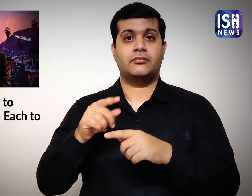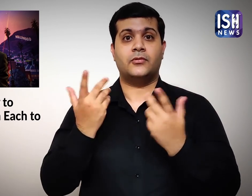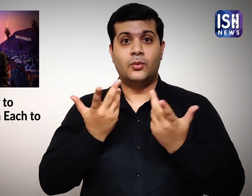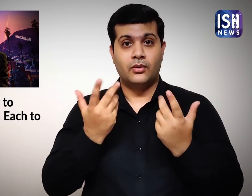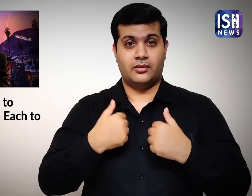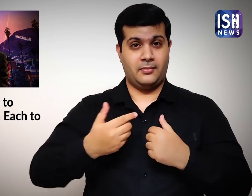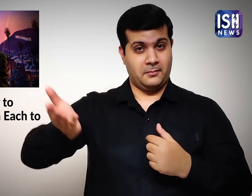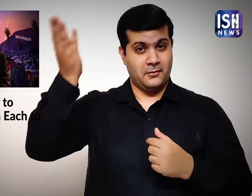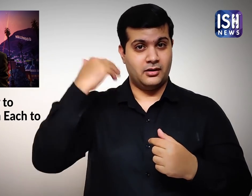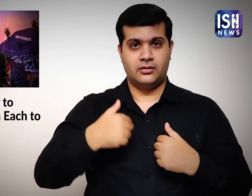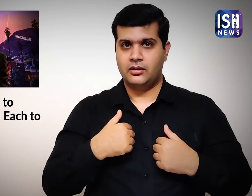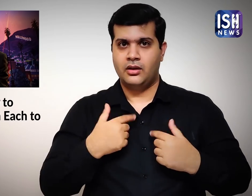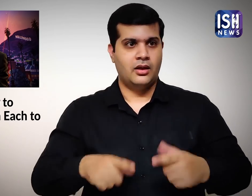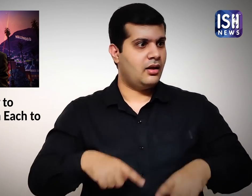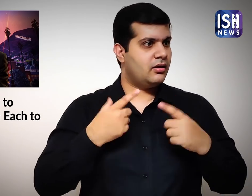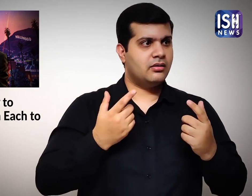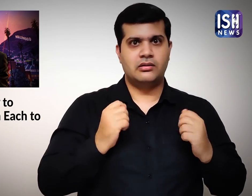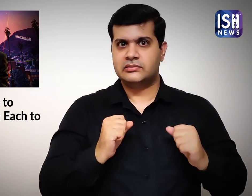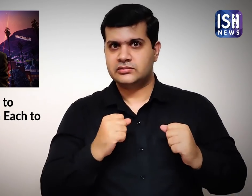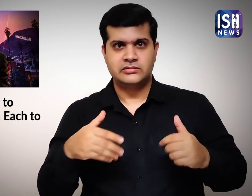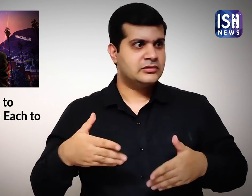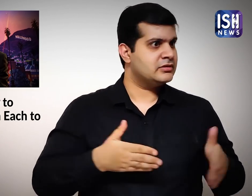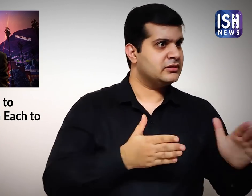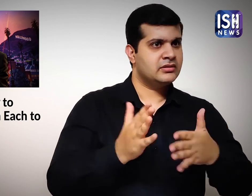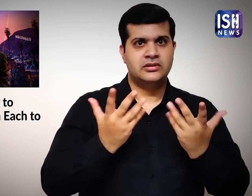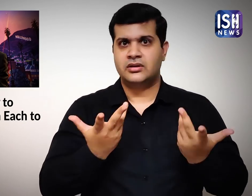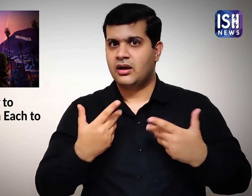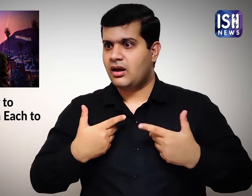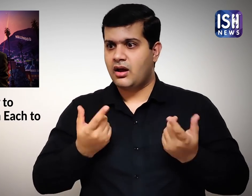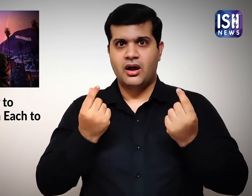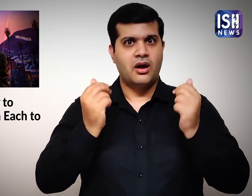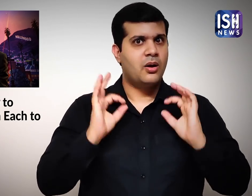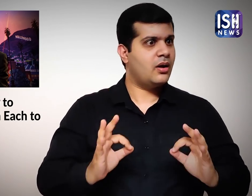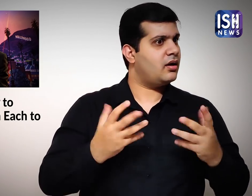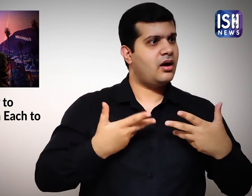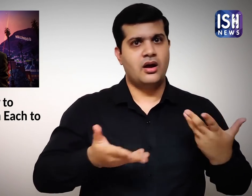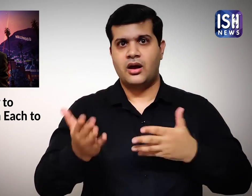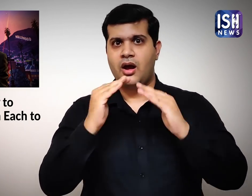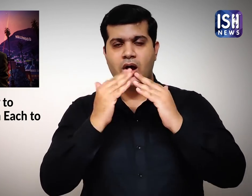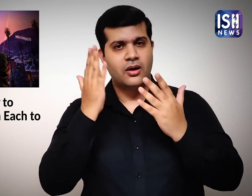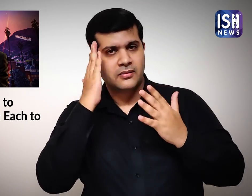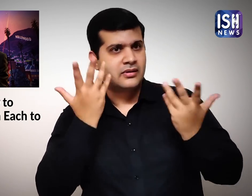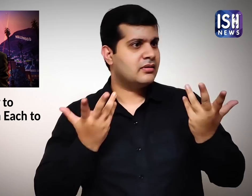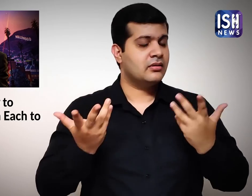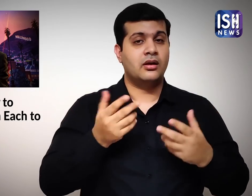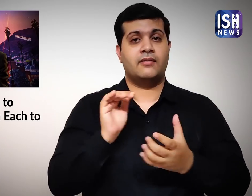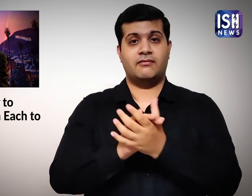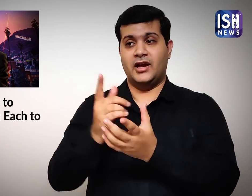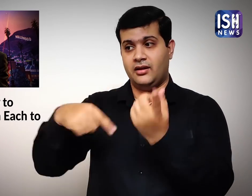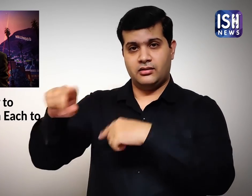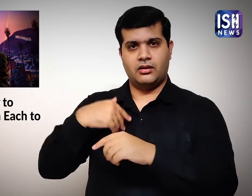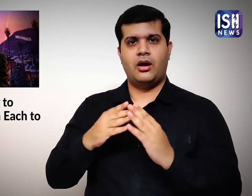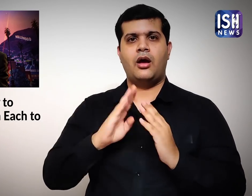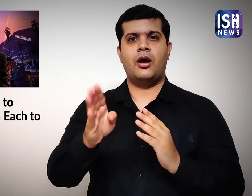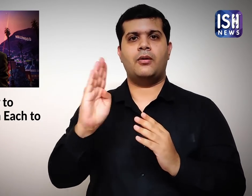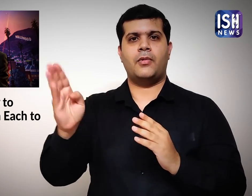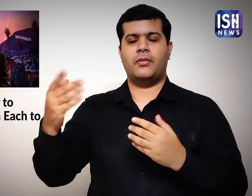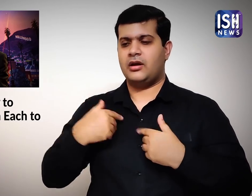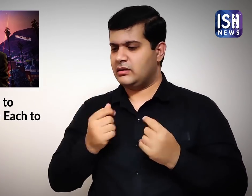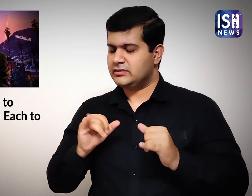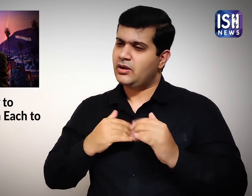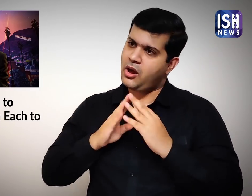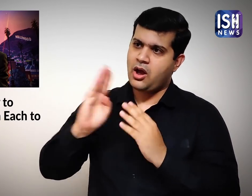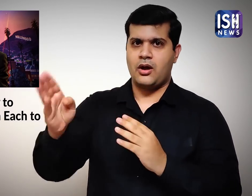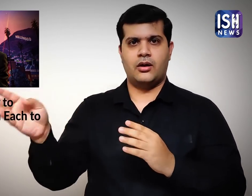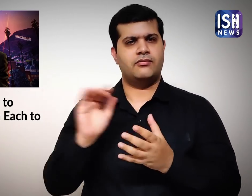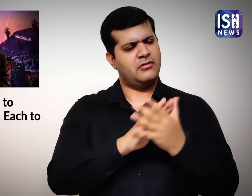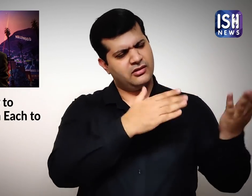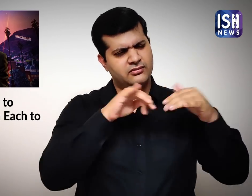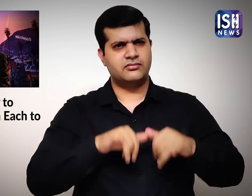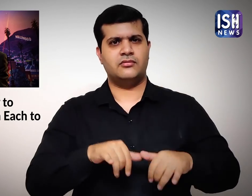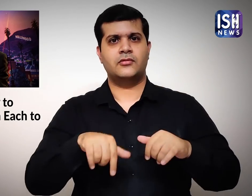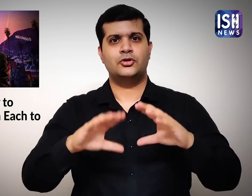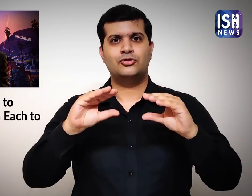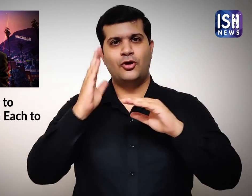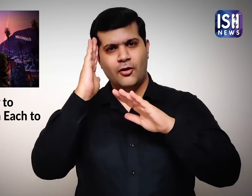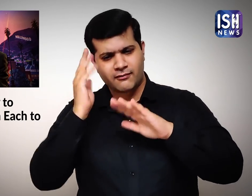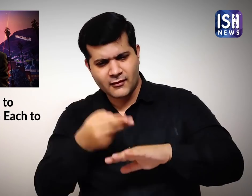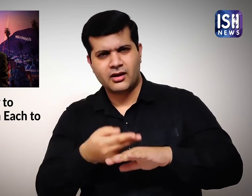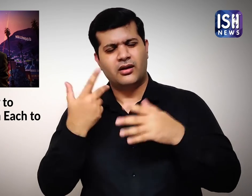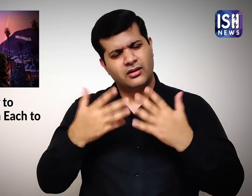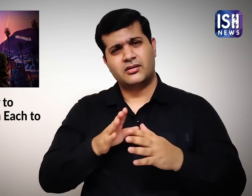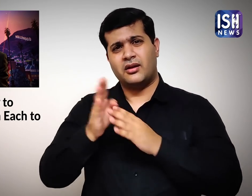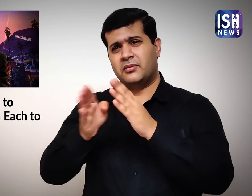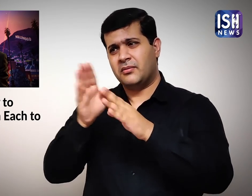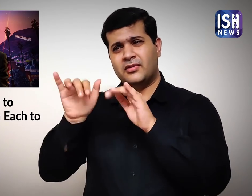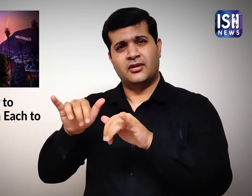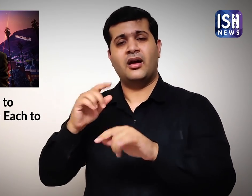Earlier I had no money or place to stay. I slept of their couches.